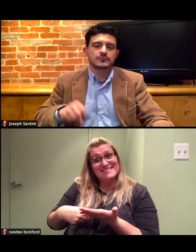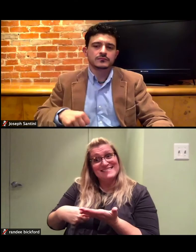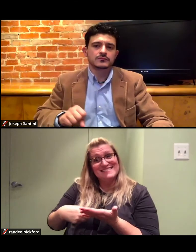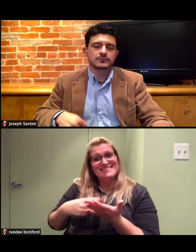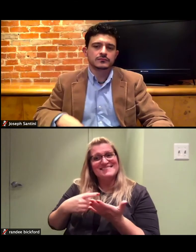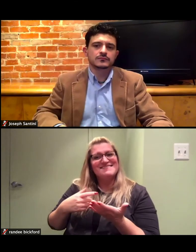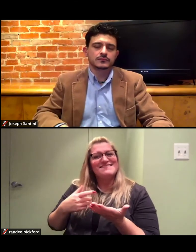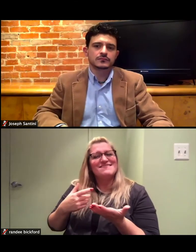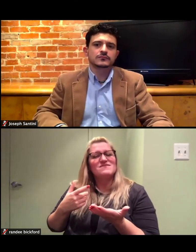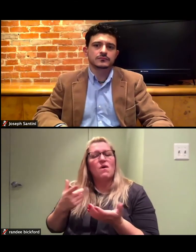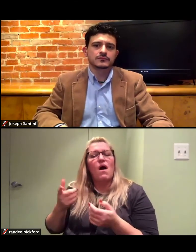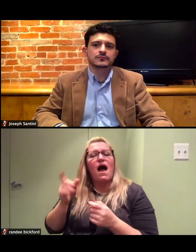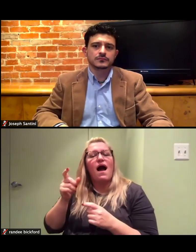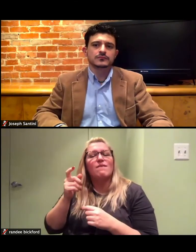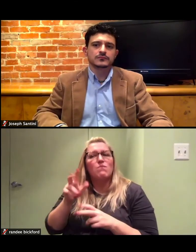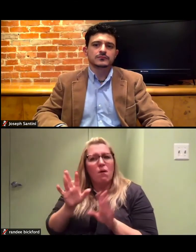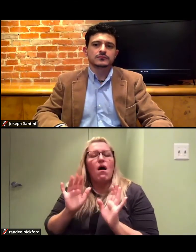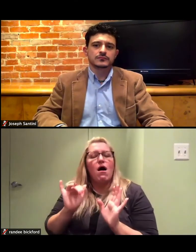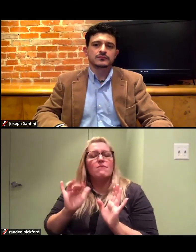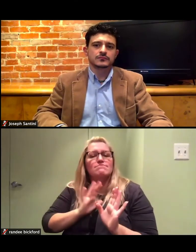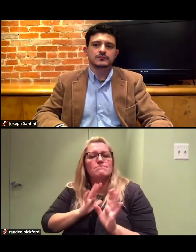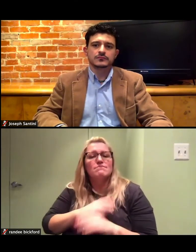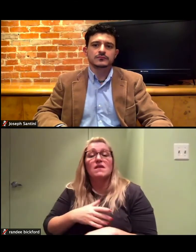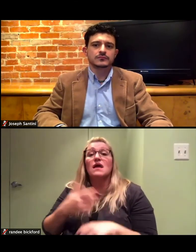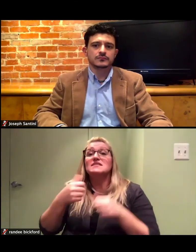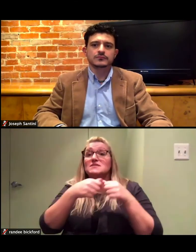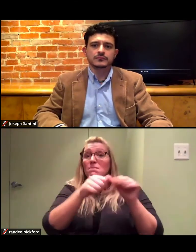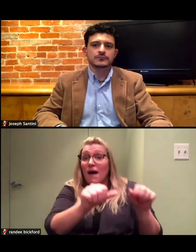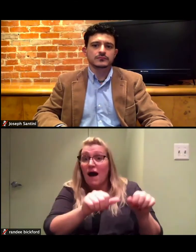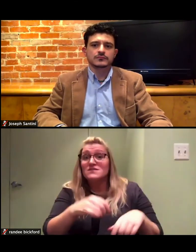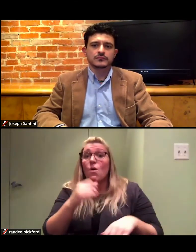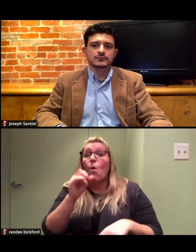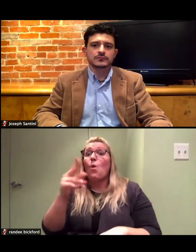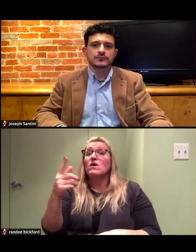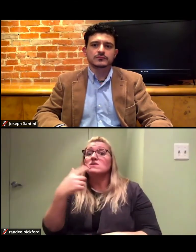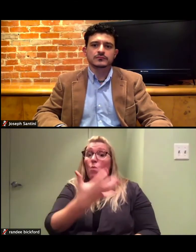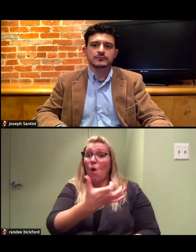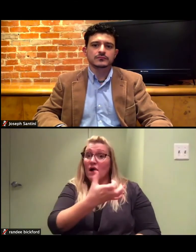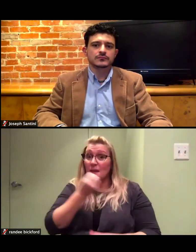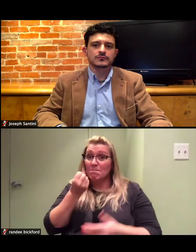then you know you've already discussed it and that was their money and they spend it the way they want it to.